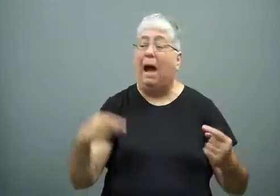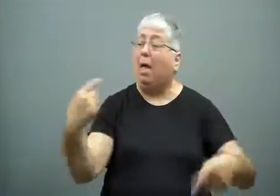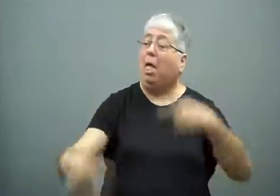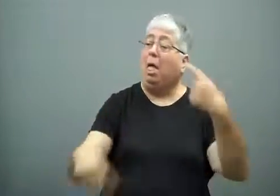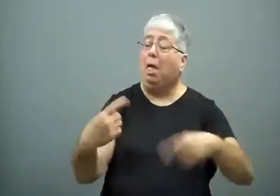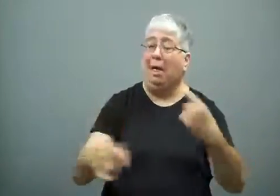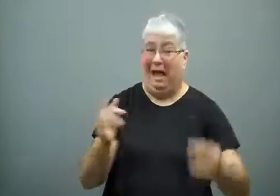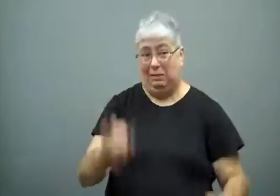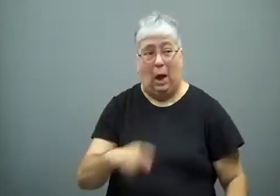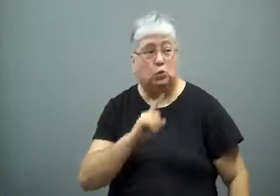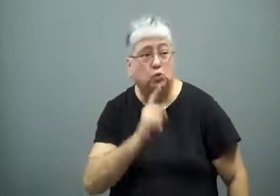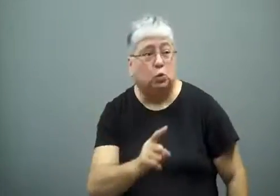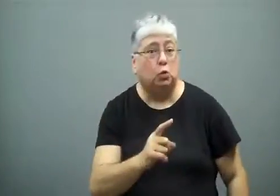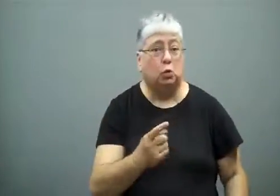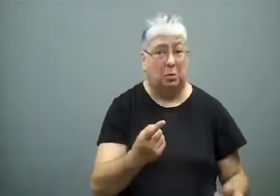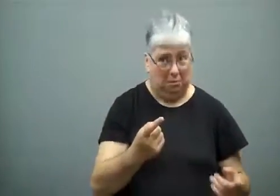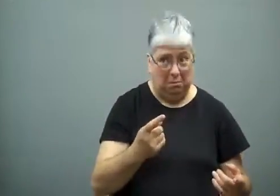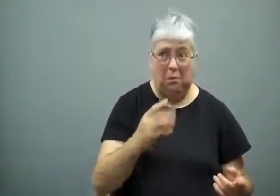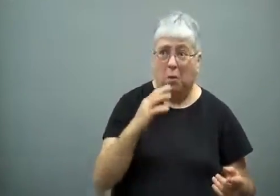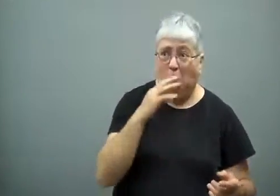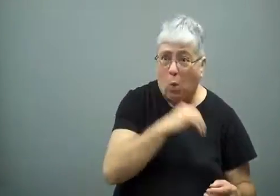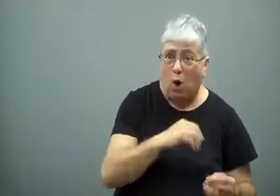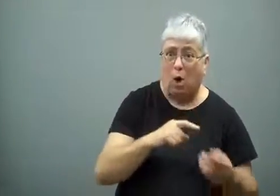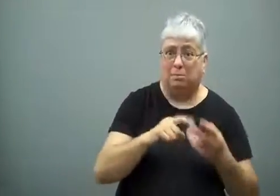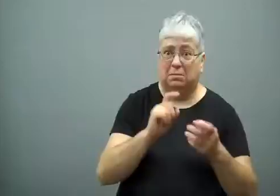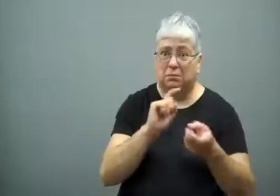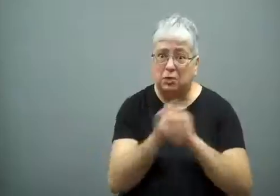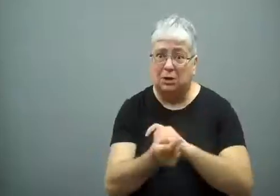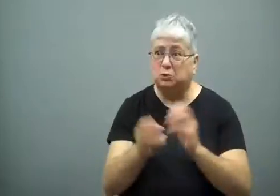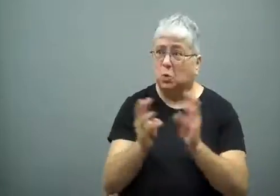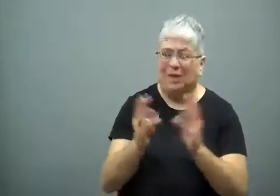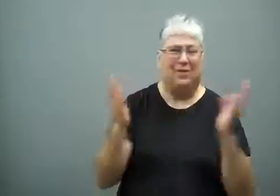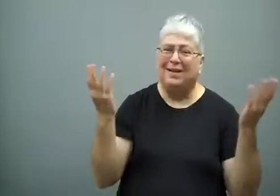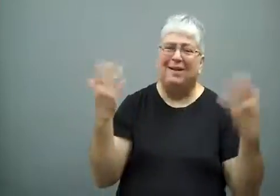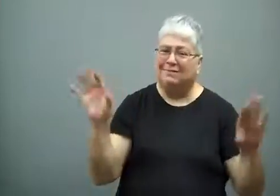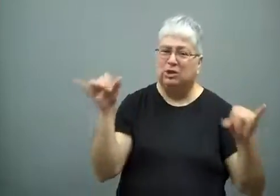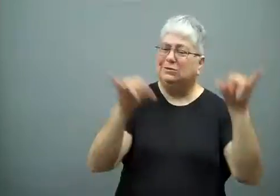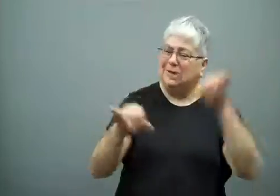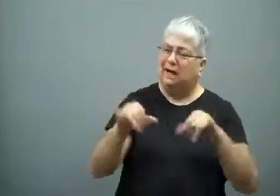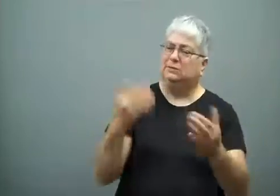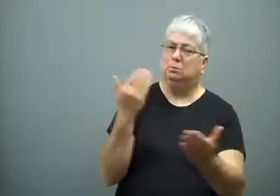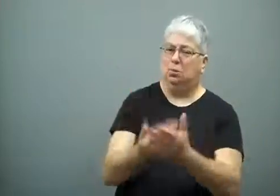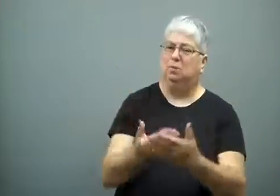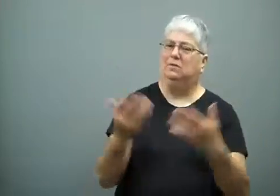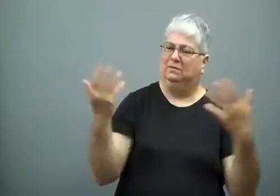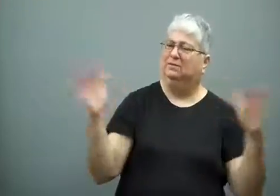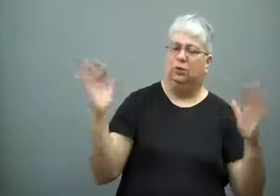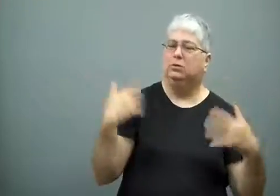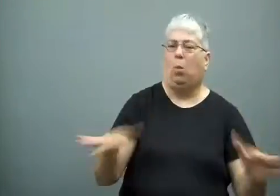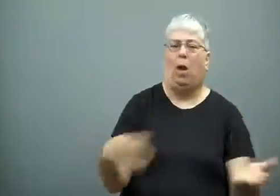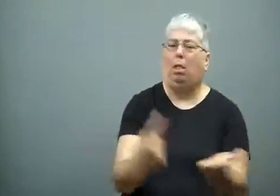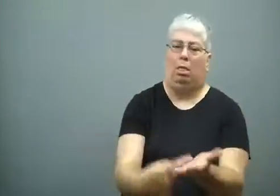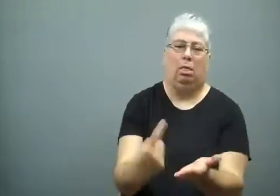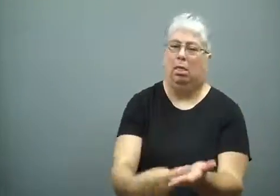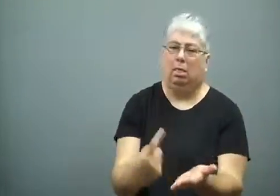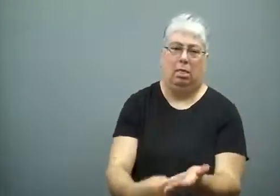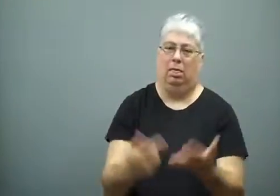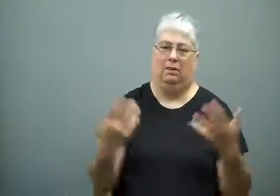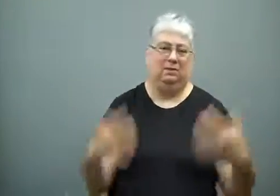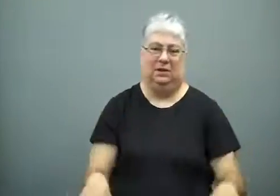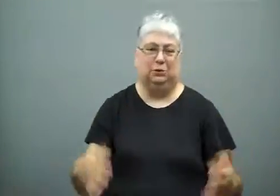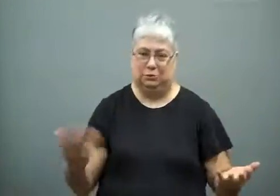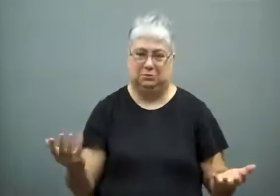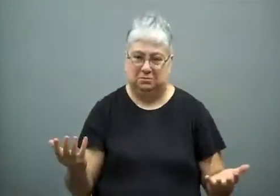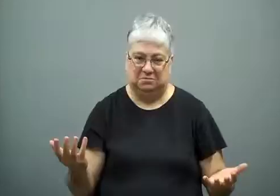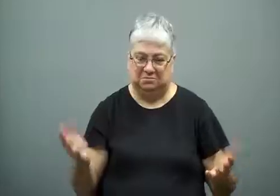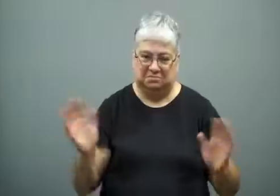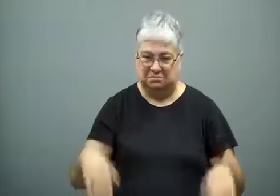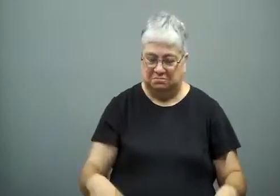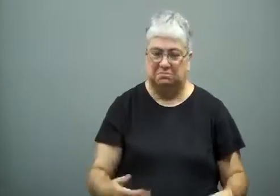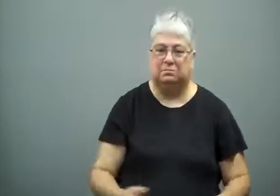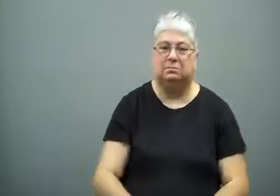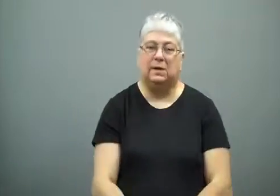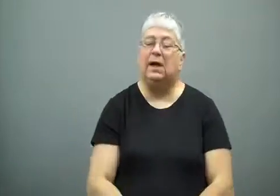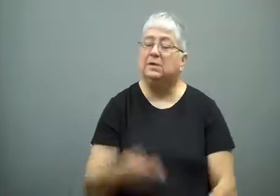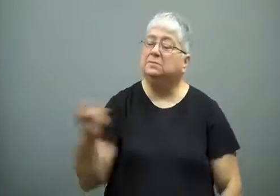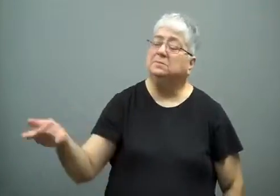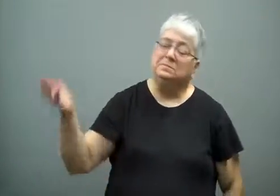He didn't want to get into whether global warming was real or not.